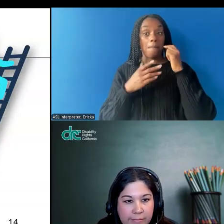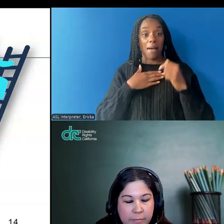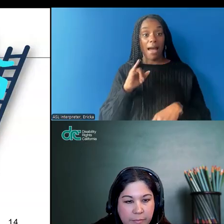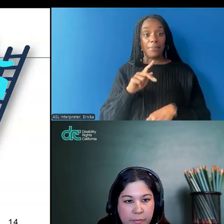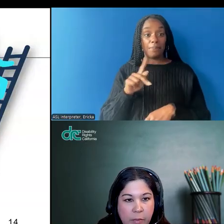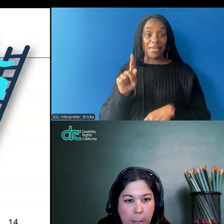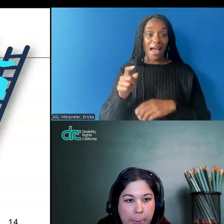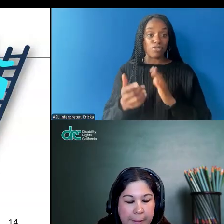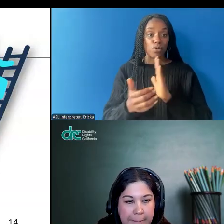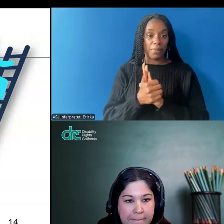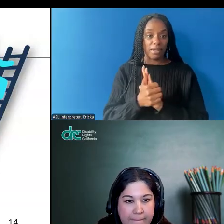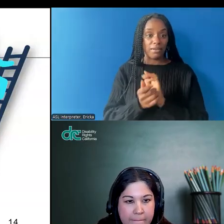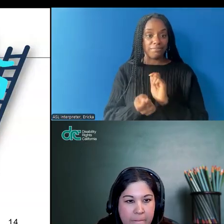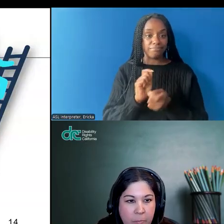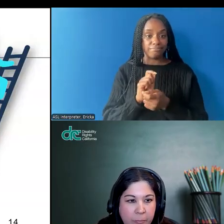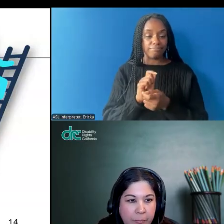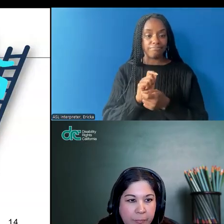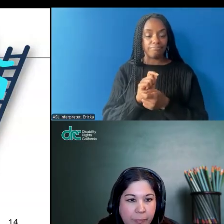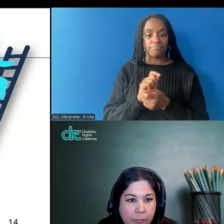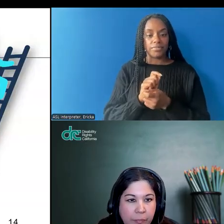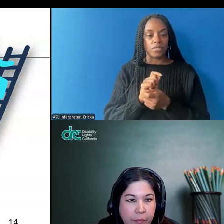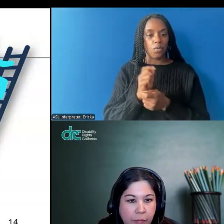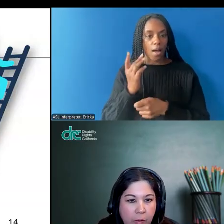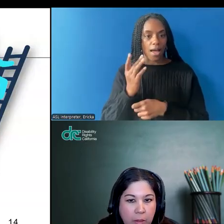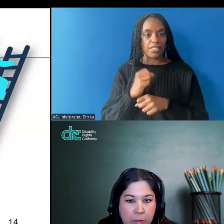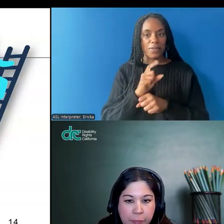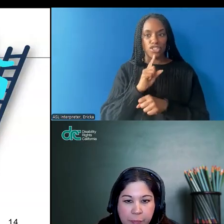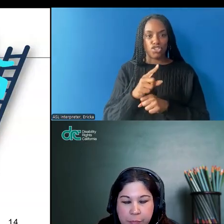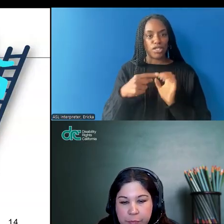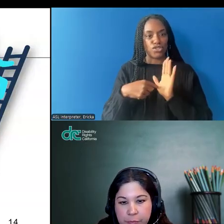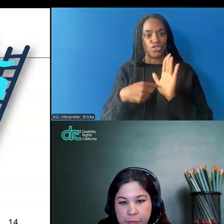We need to amend my IPP to make sure that it reflects what my interest are,